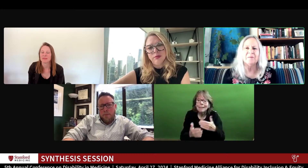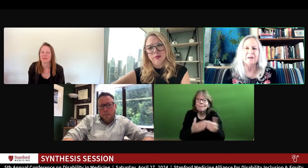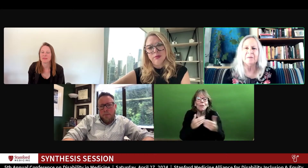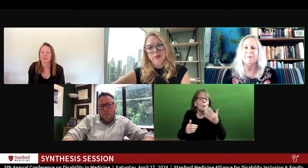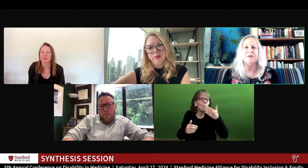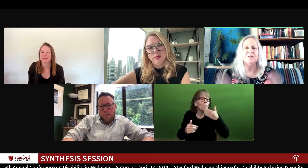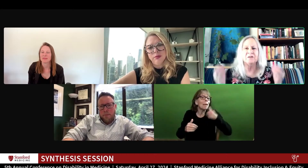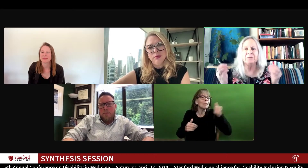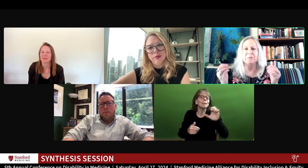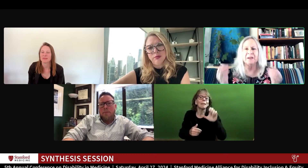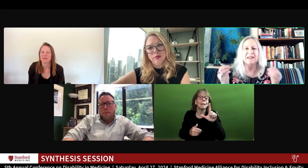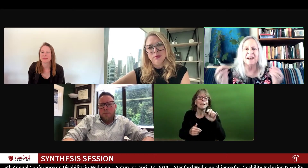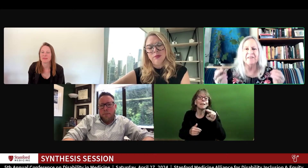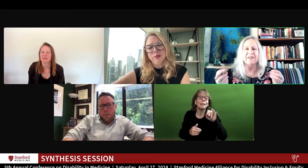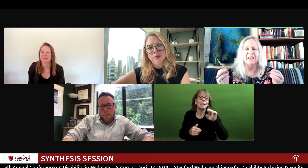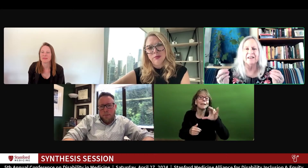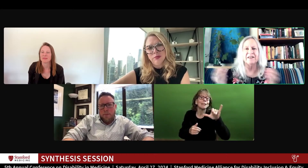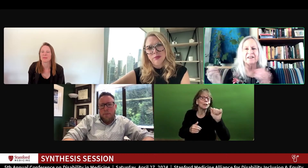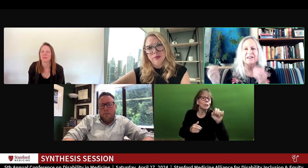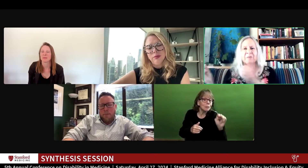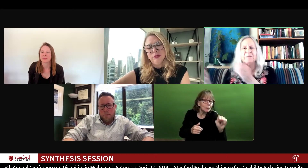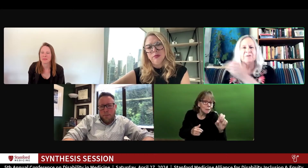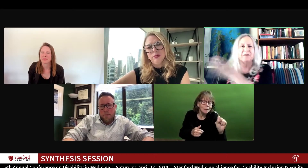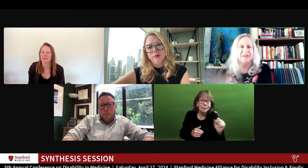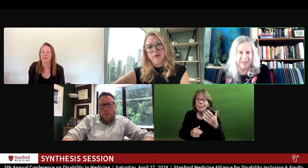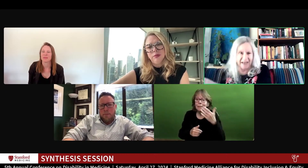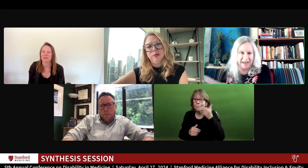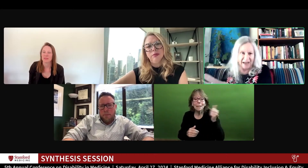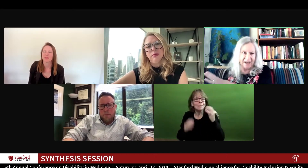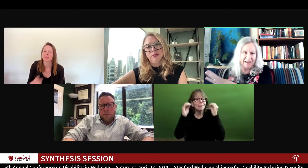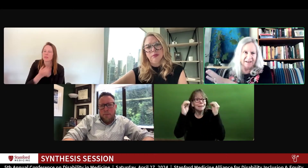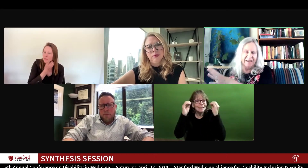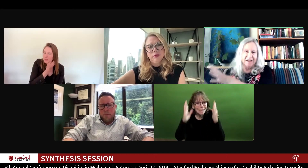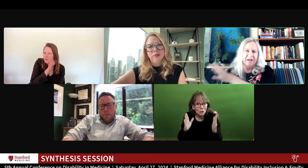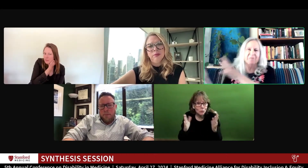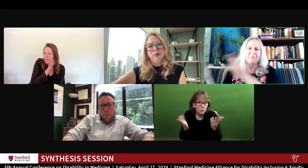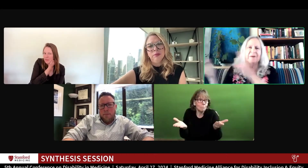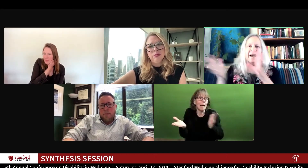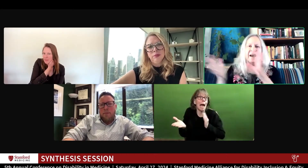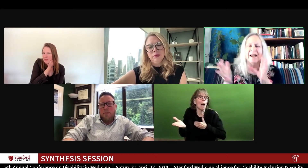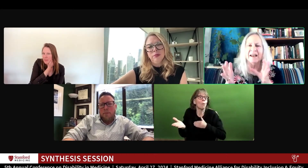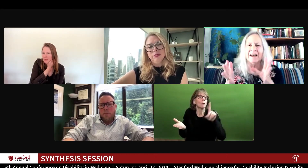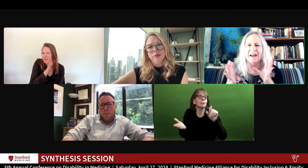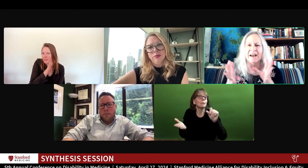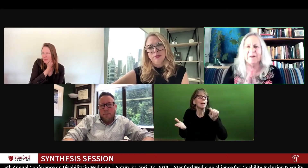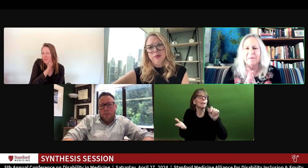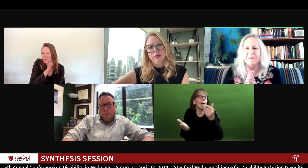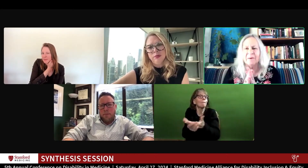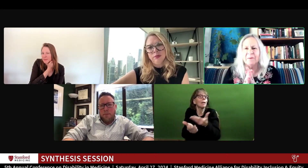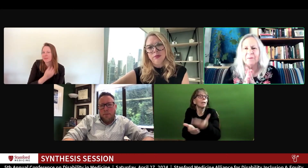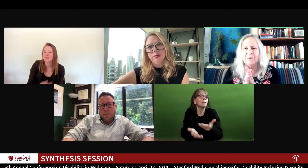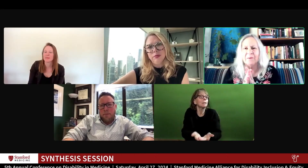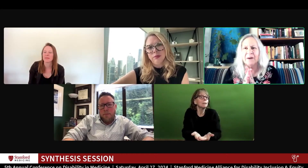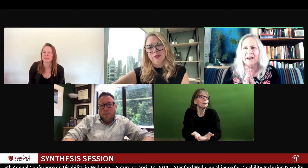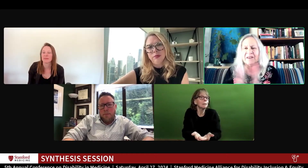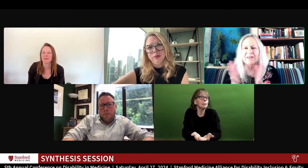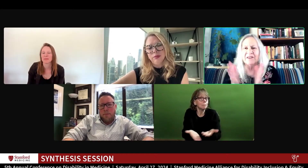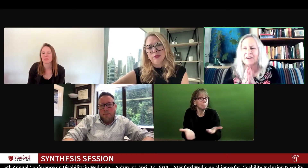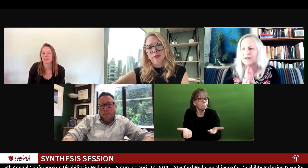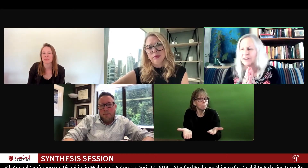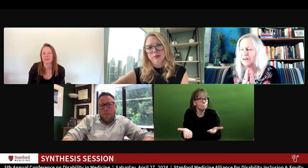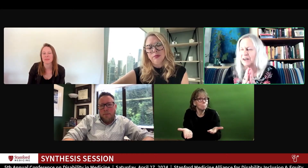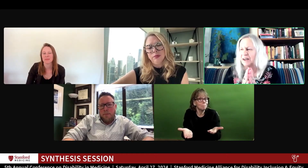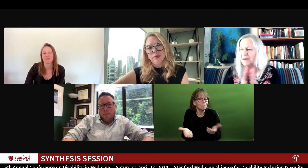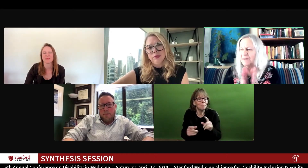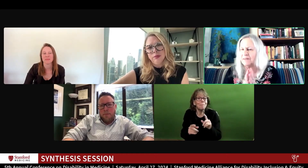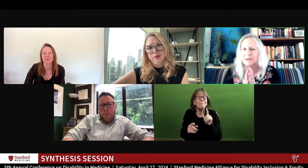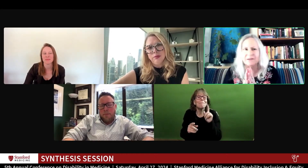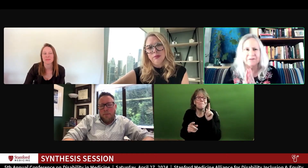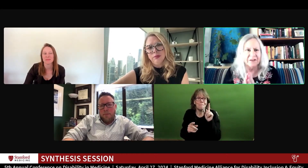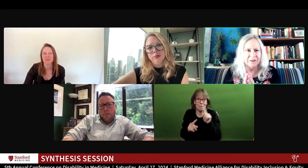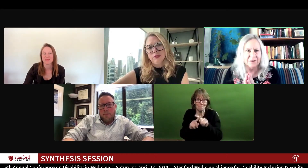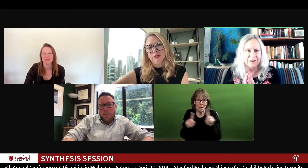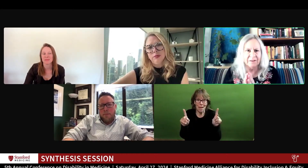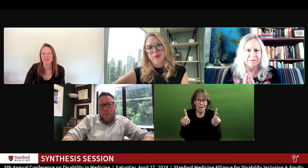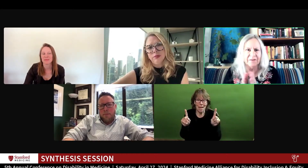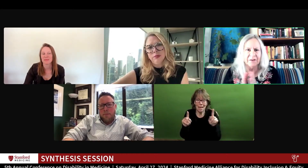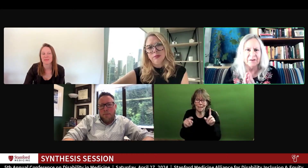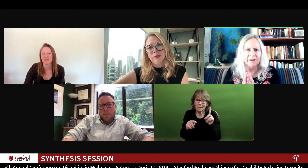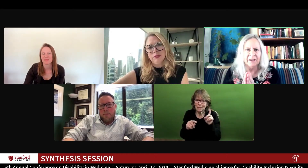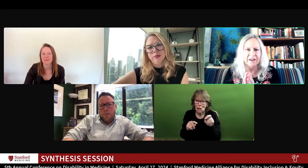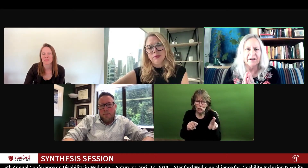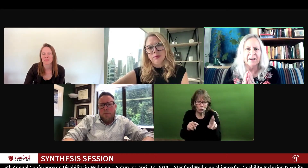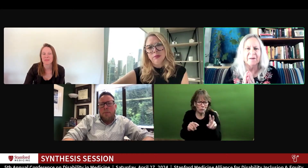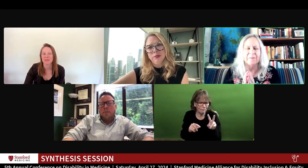are people who use best evidence that comes from the data, but as, Doctor, was it Viscer earlier?